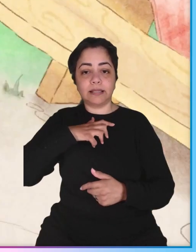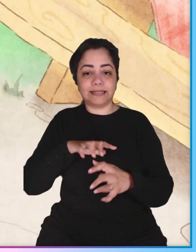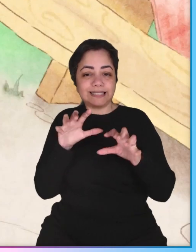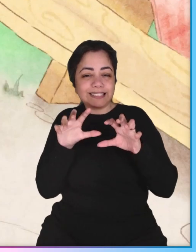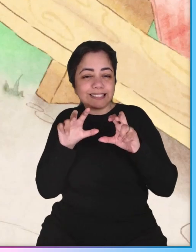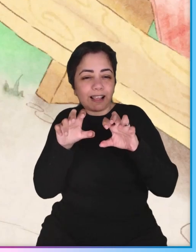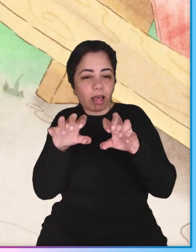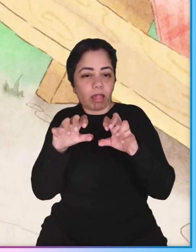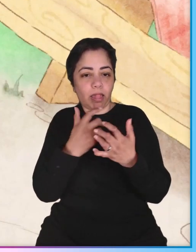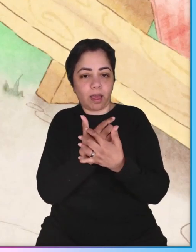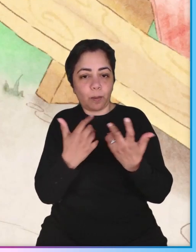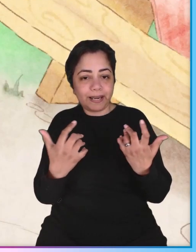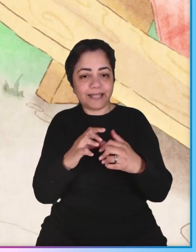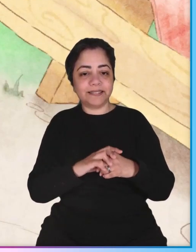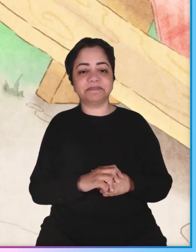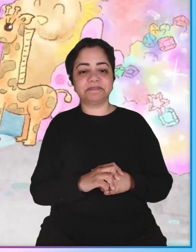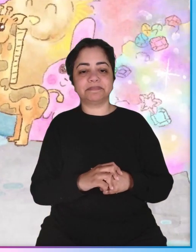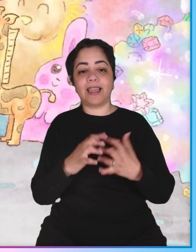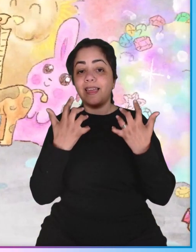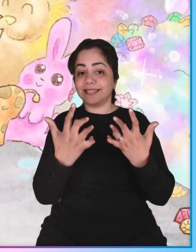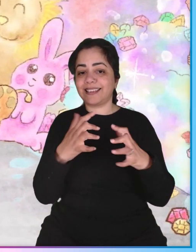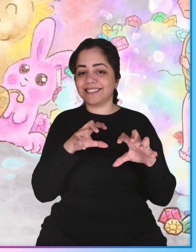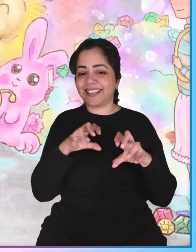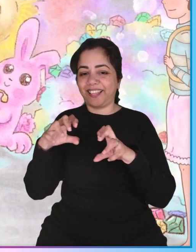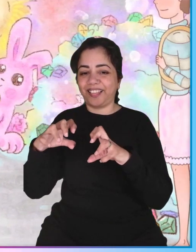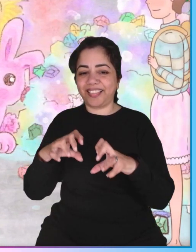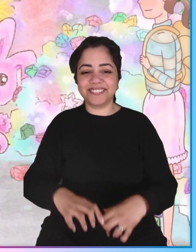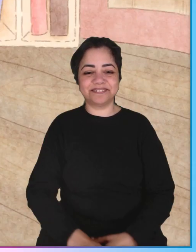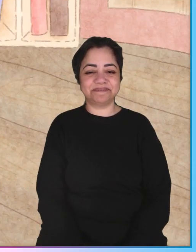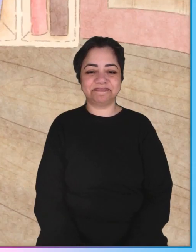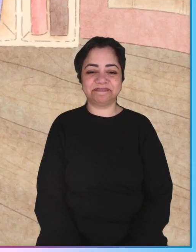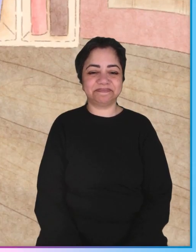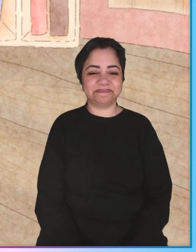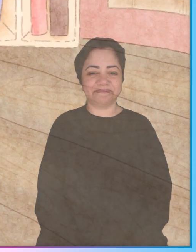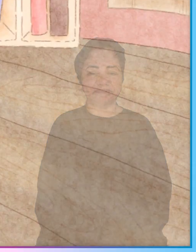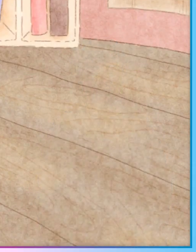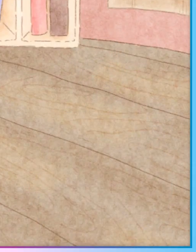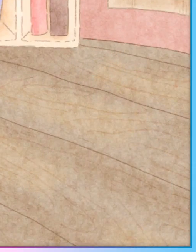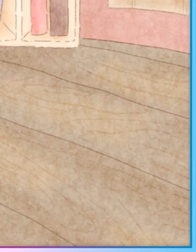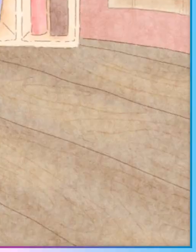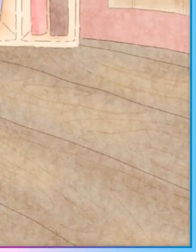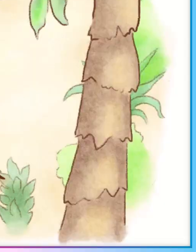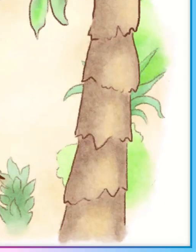[Clara Giggles] [Clara] Oh look, hidden treasure. In the backpack it goes.